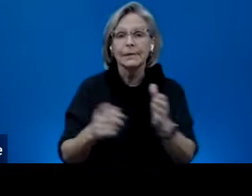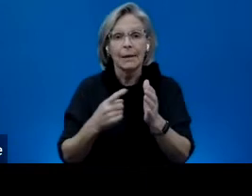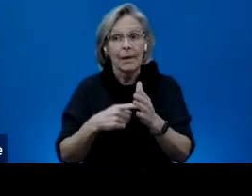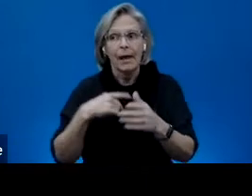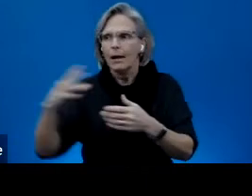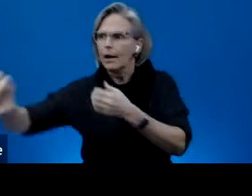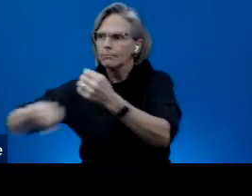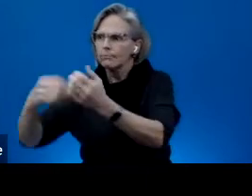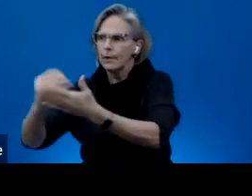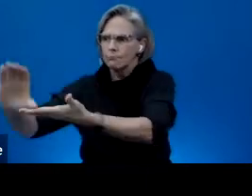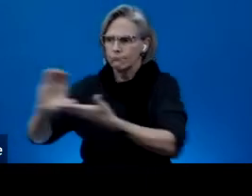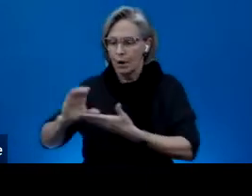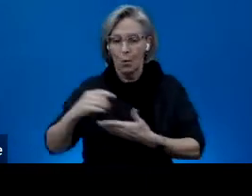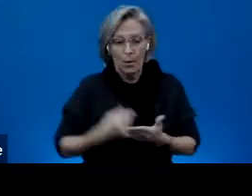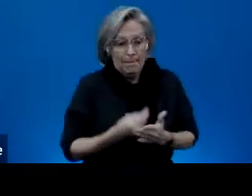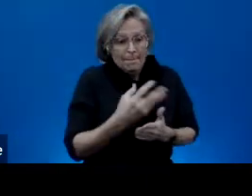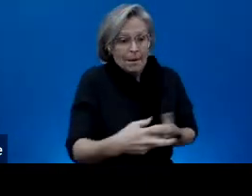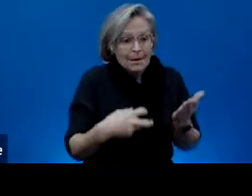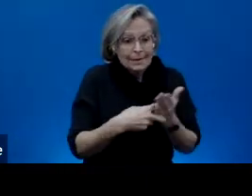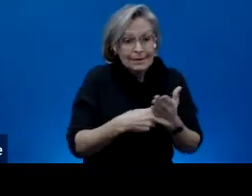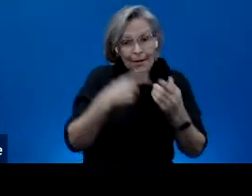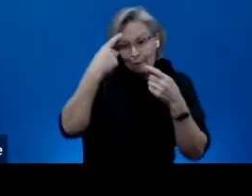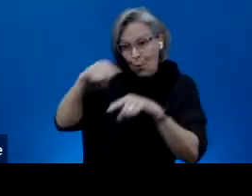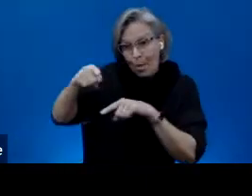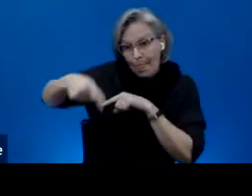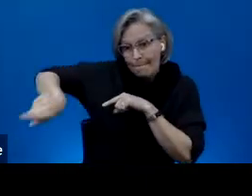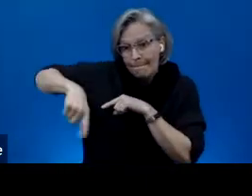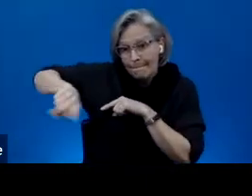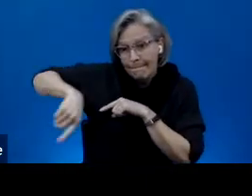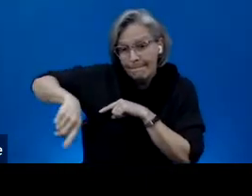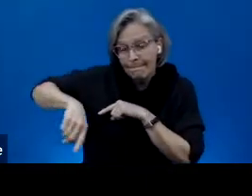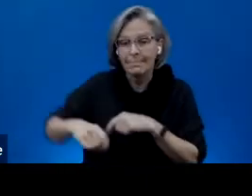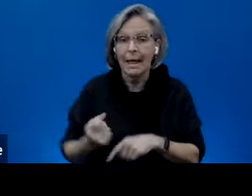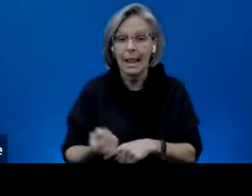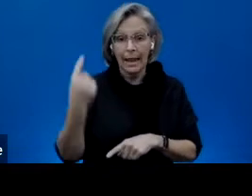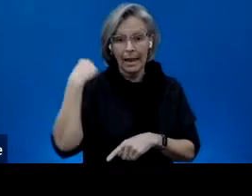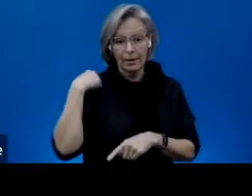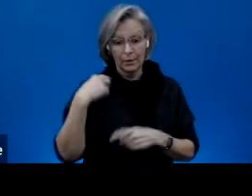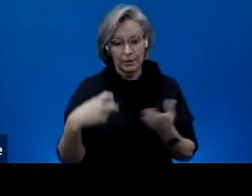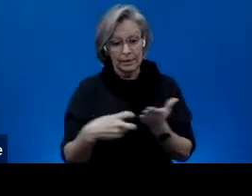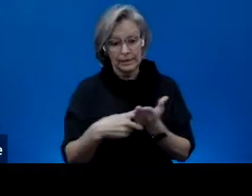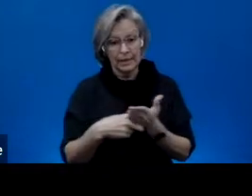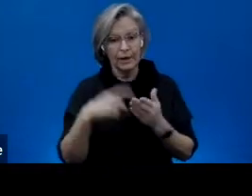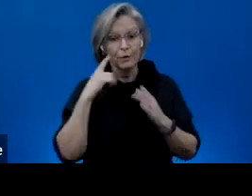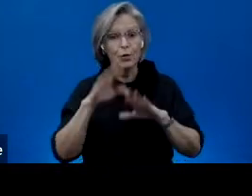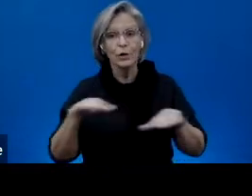and we can buy those tickets for the patrons. Last year, those tickets for kids shows were the same price